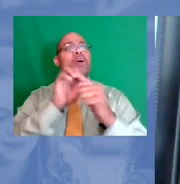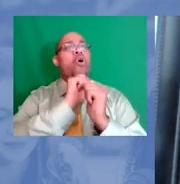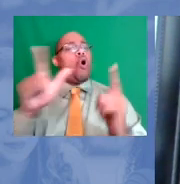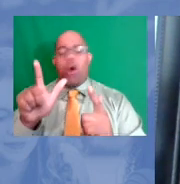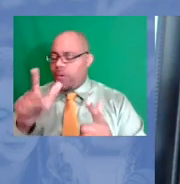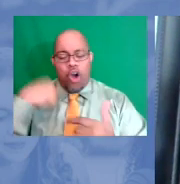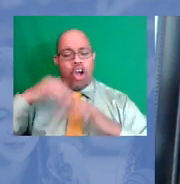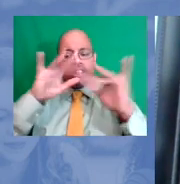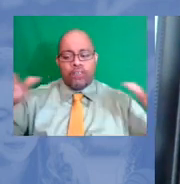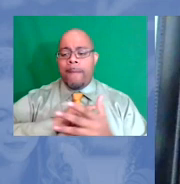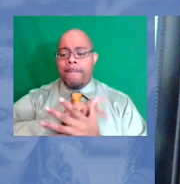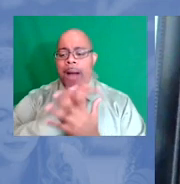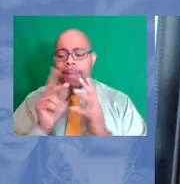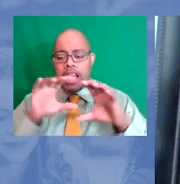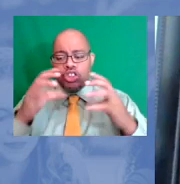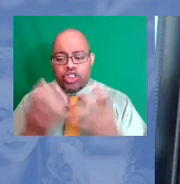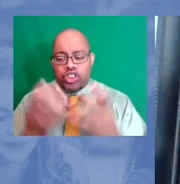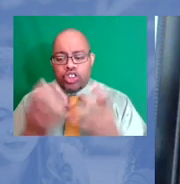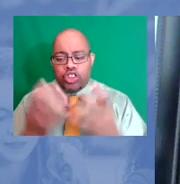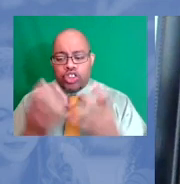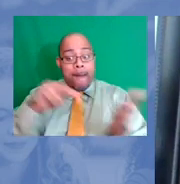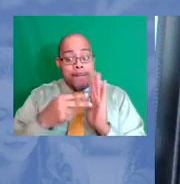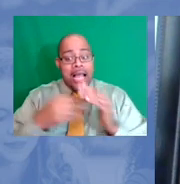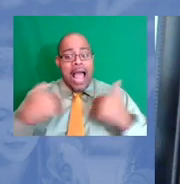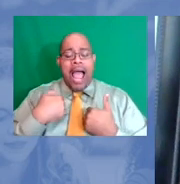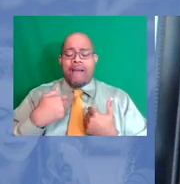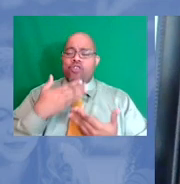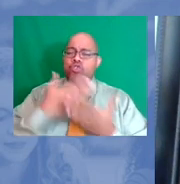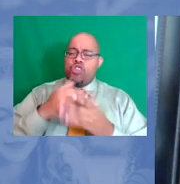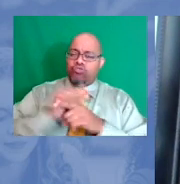EQUITY MEANS HAVING HIGHLY TRAINED TEACHERS WHO USE CULTURALLY RELEVANT AND RESPONSIVE